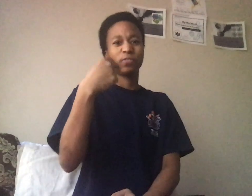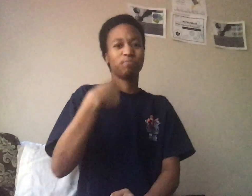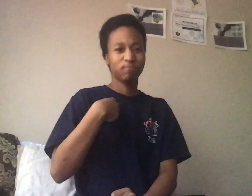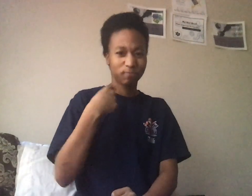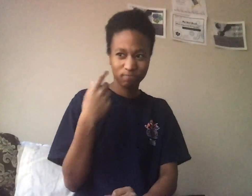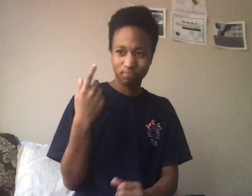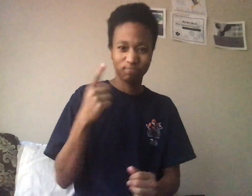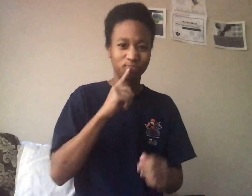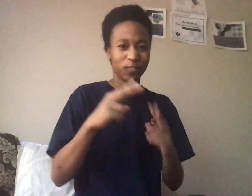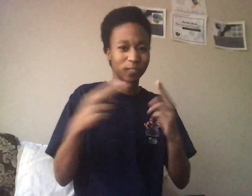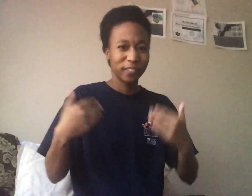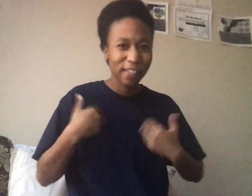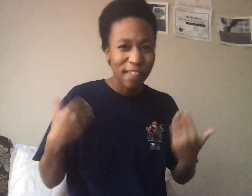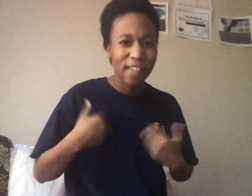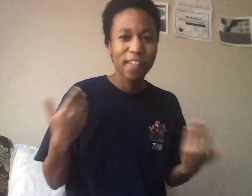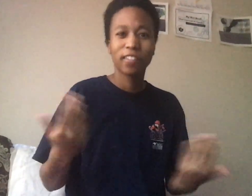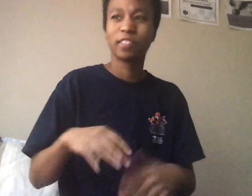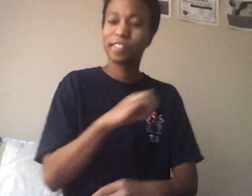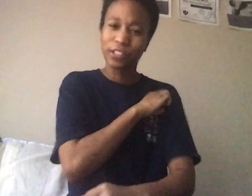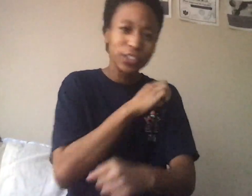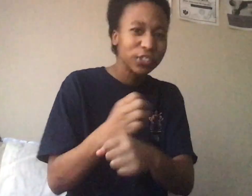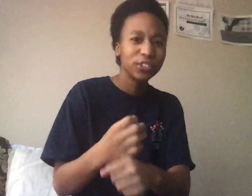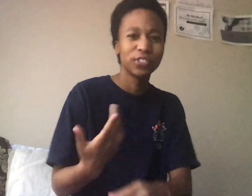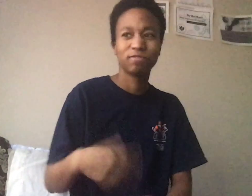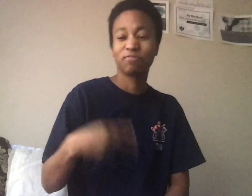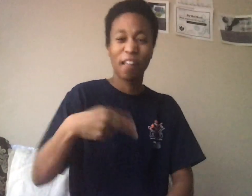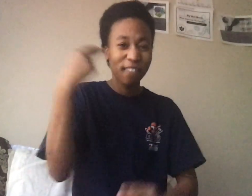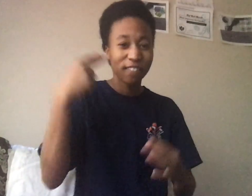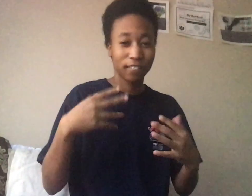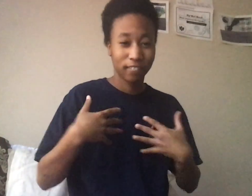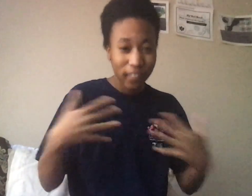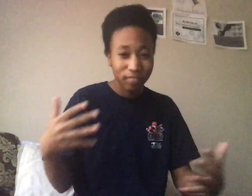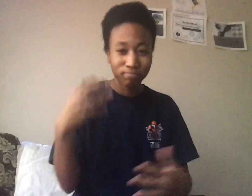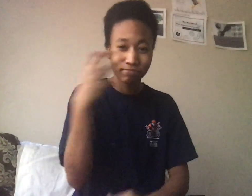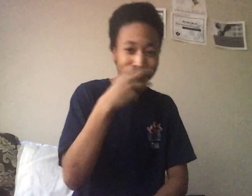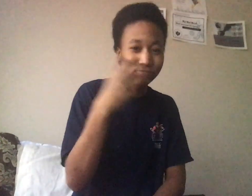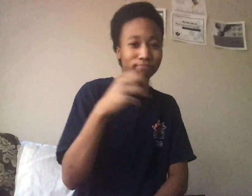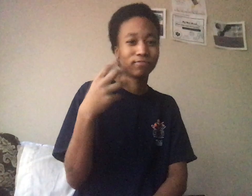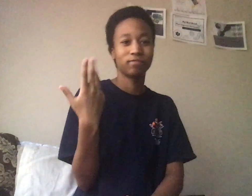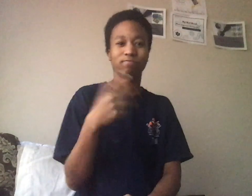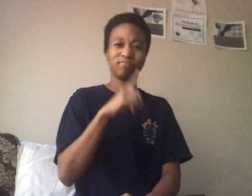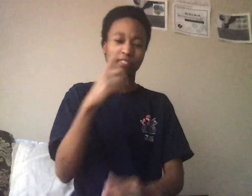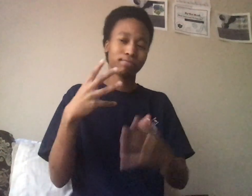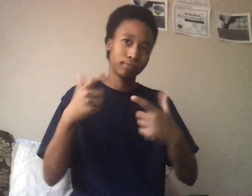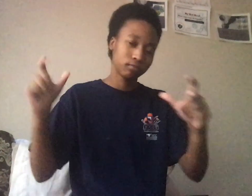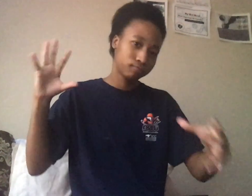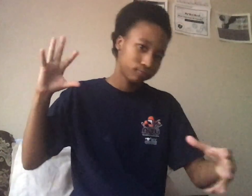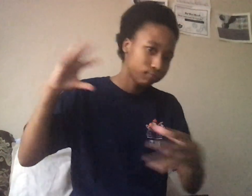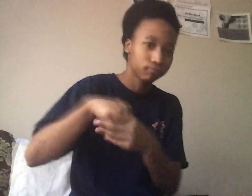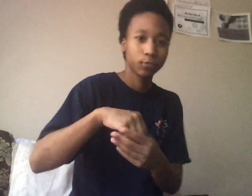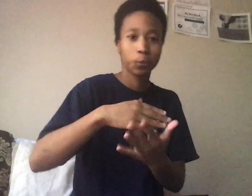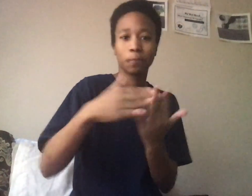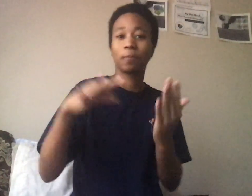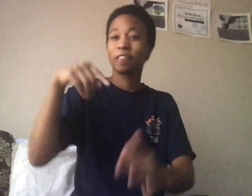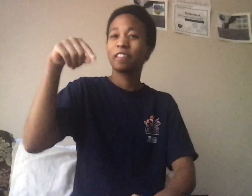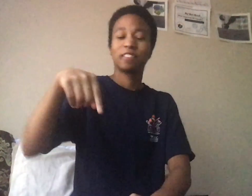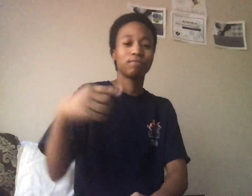you look at me I am very young, high vibes, and a big participle part of this.